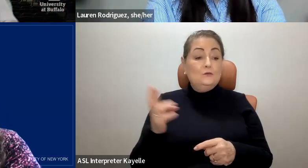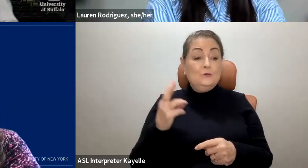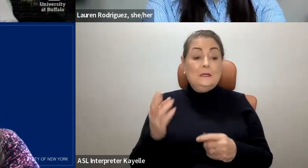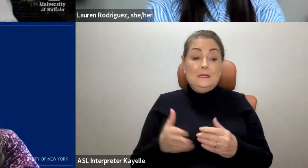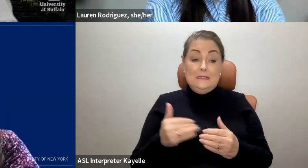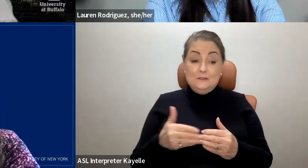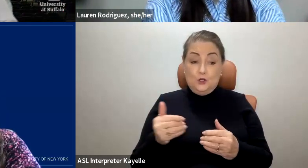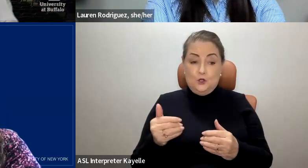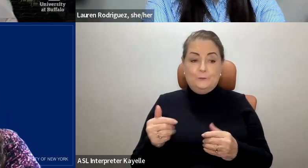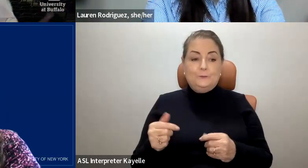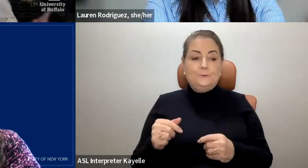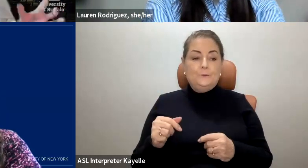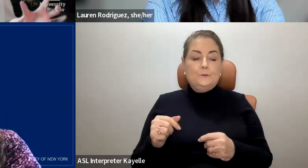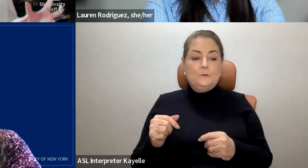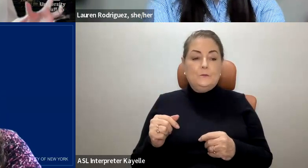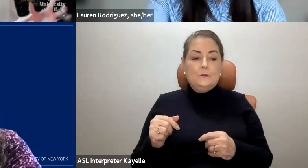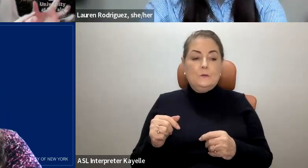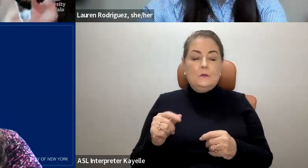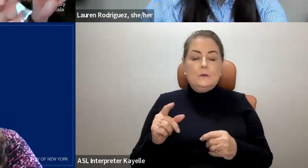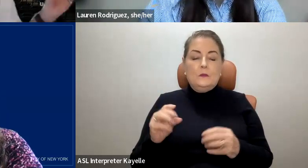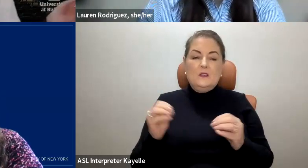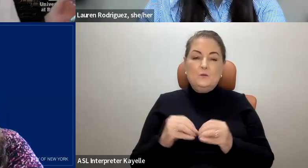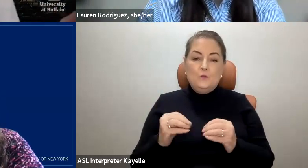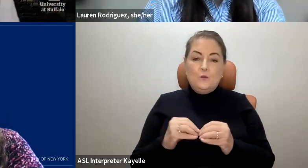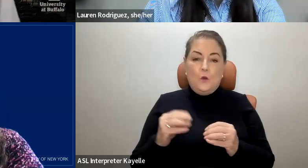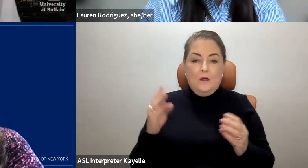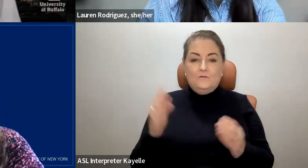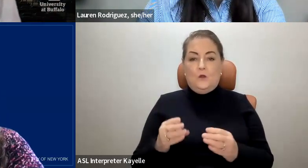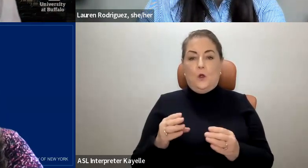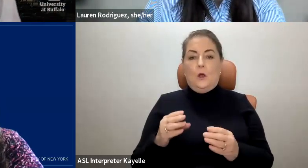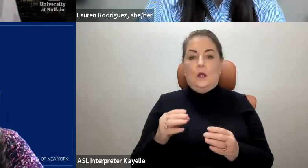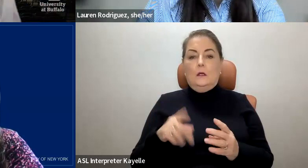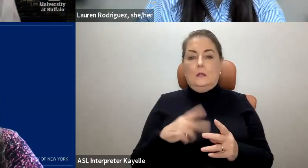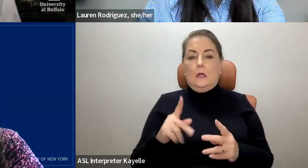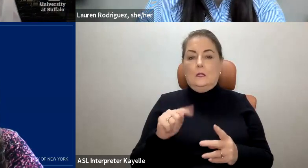is that it's a much more focused set of tools. And you have